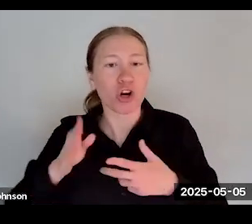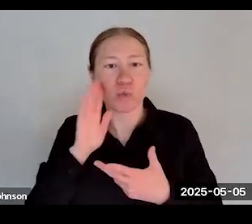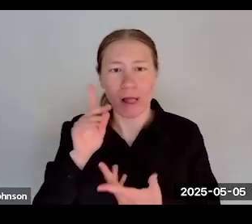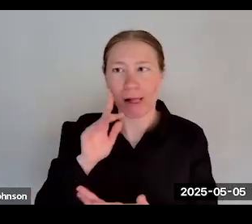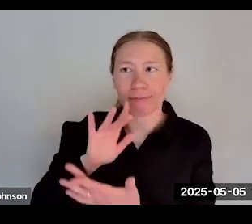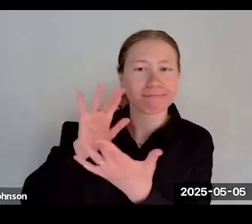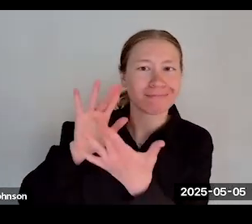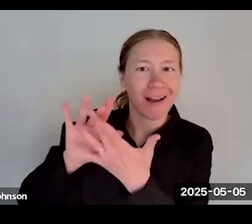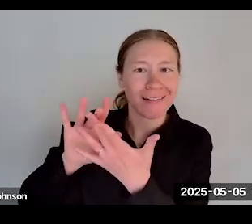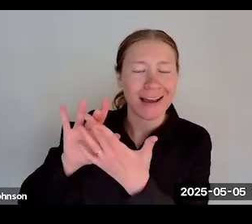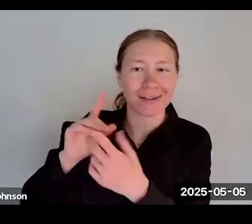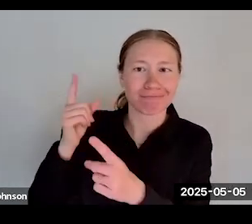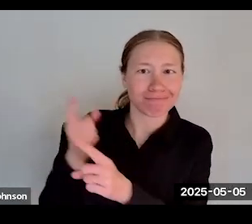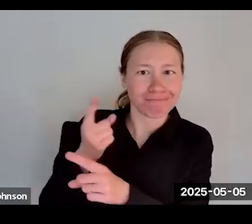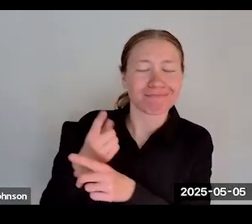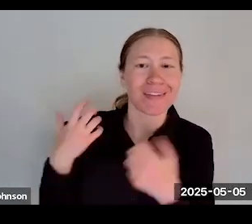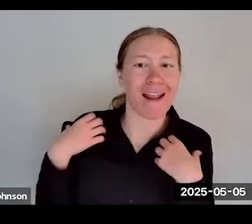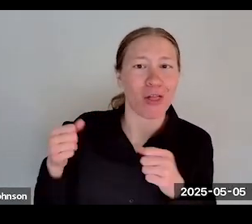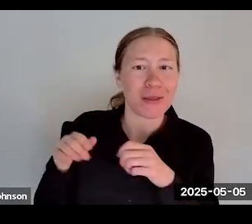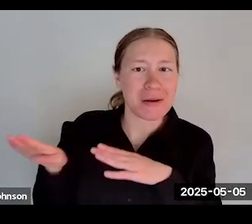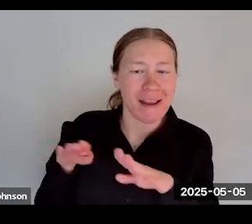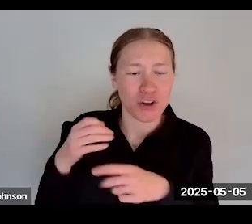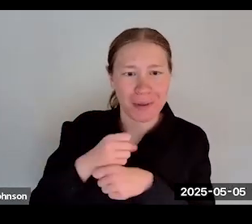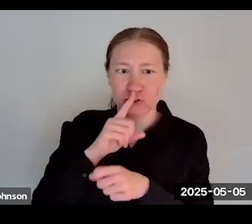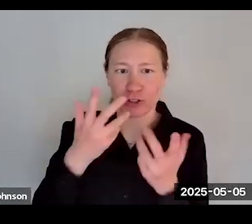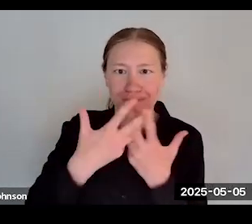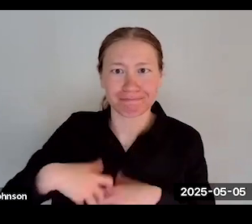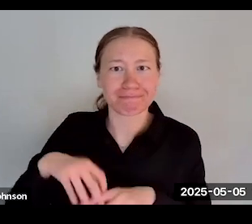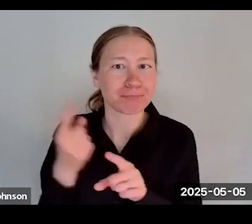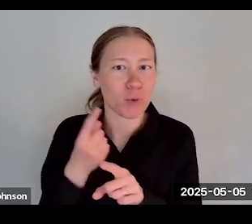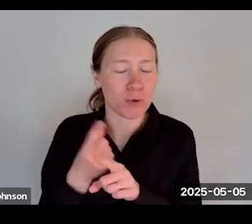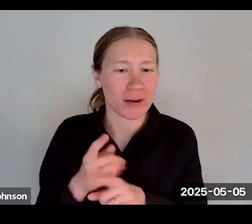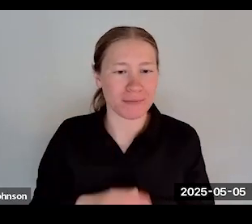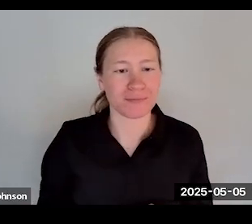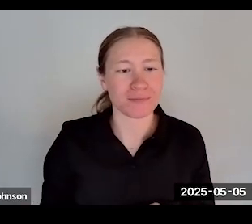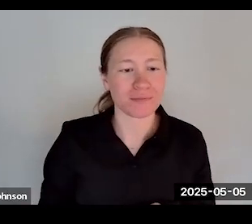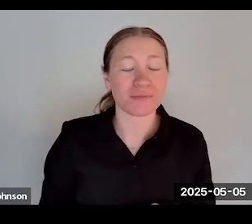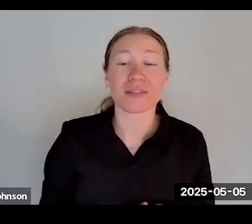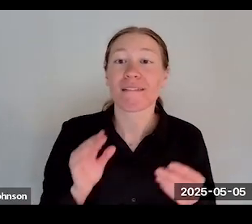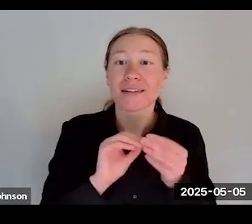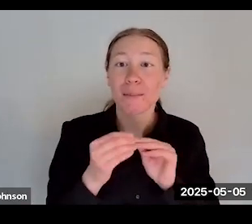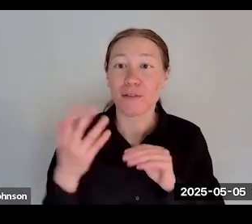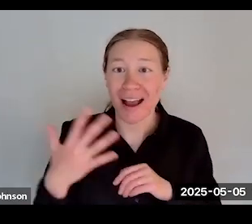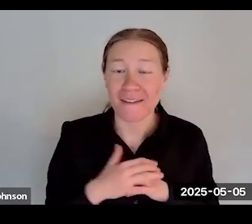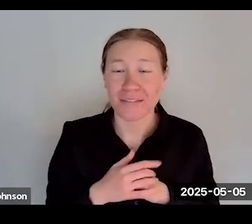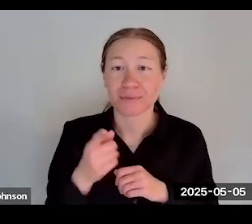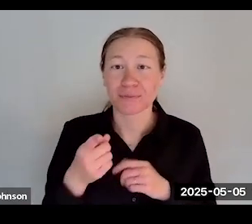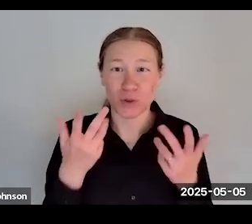to make sure we're getting something that's gonna work well. Number five, if you were provided medical documentation,